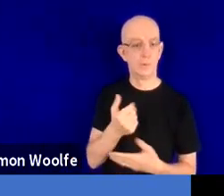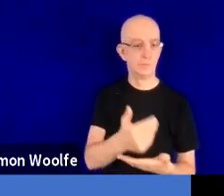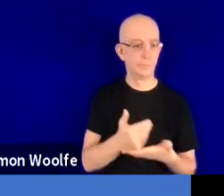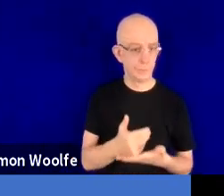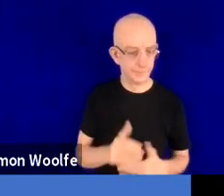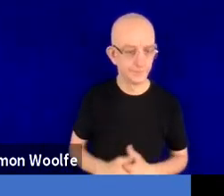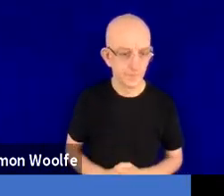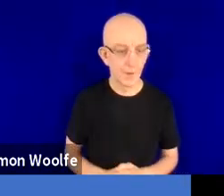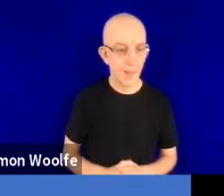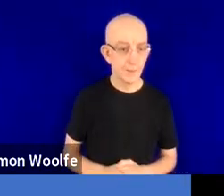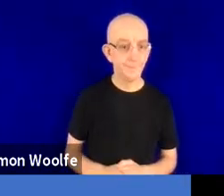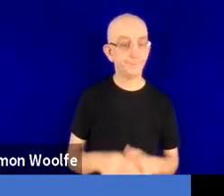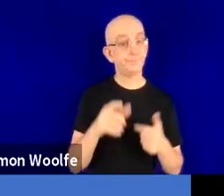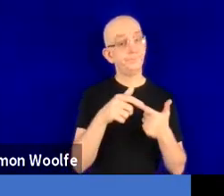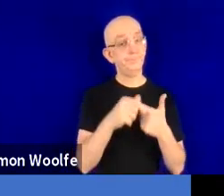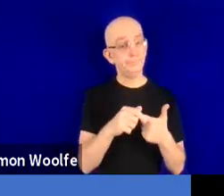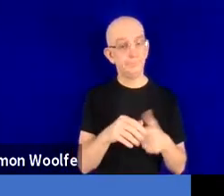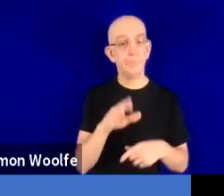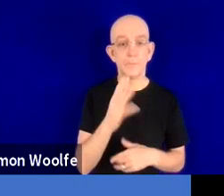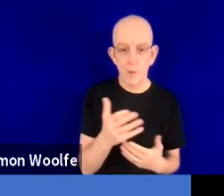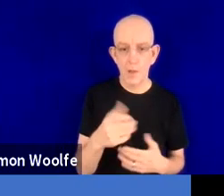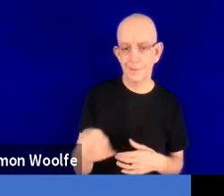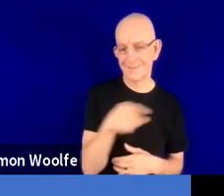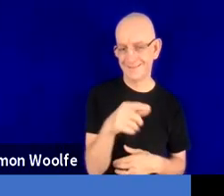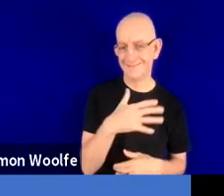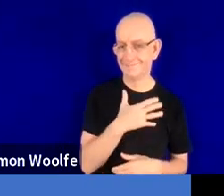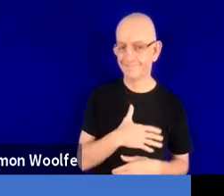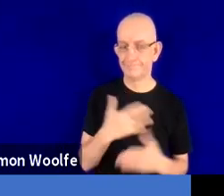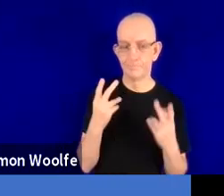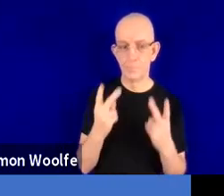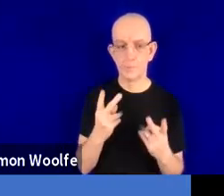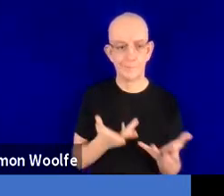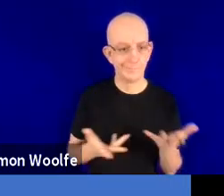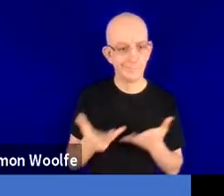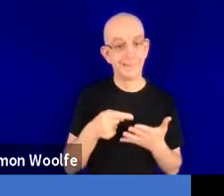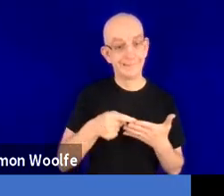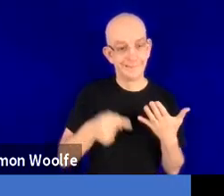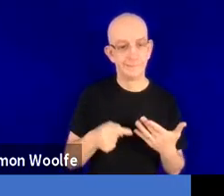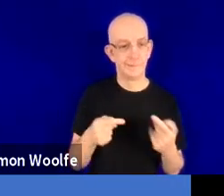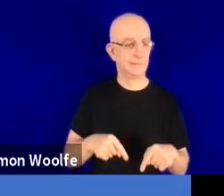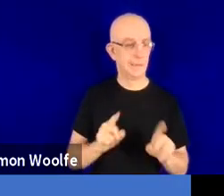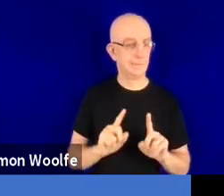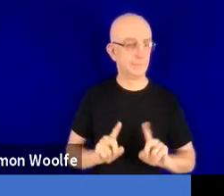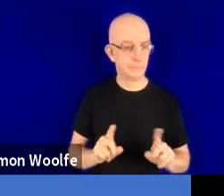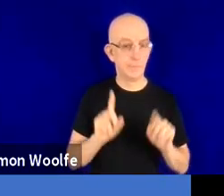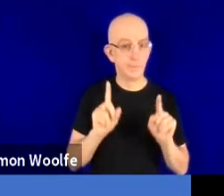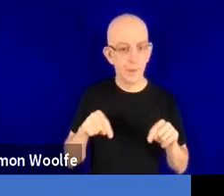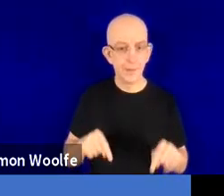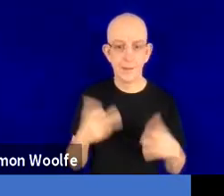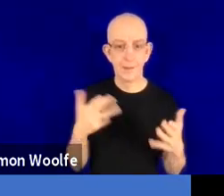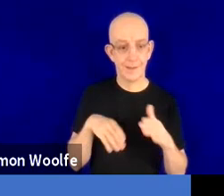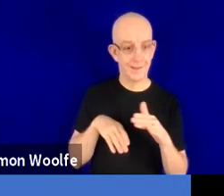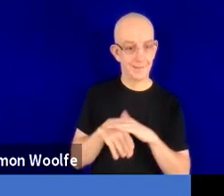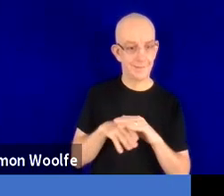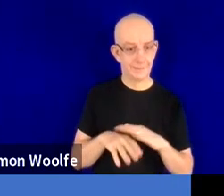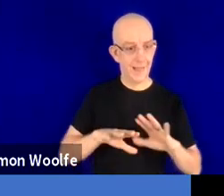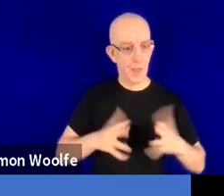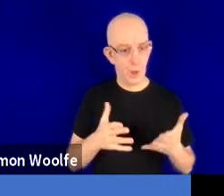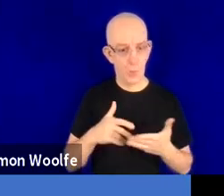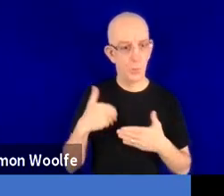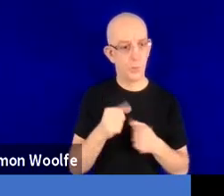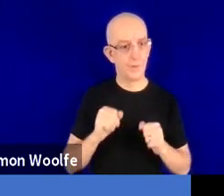I think the COVID-19 crisis really showed the lack of sign language interpretation, the inaccessibility of written information or websites